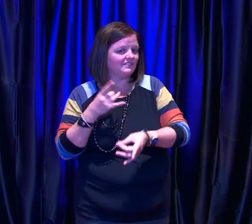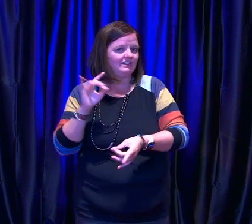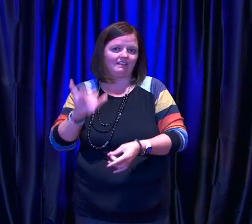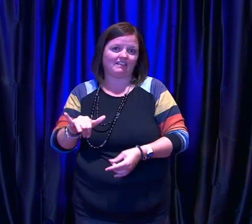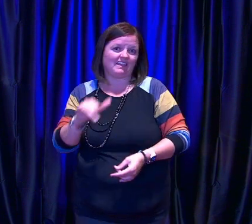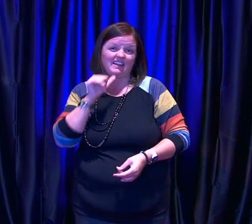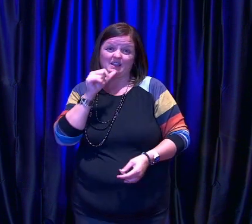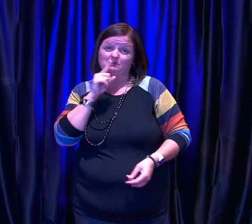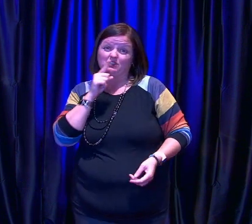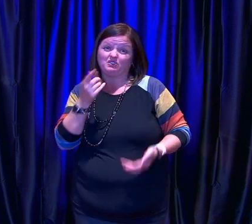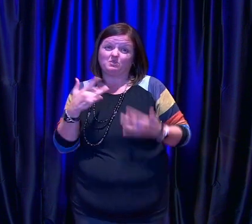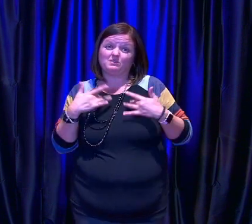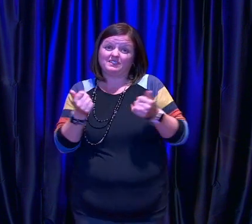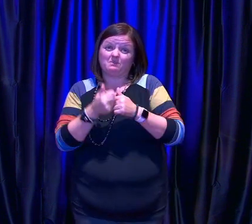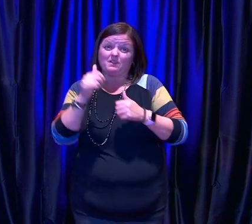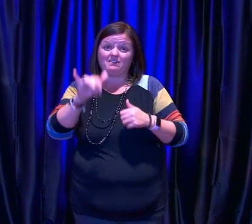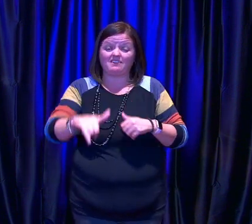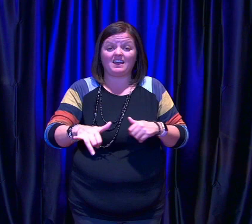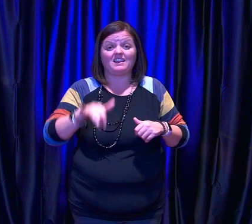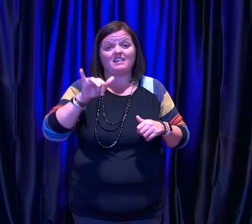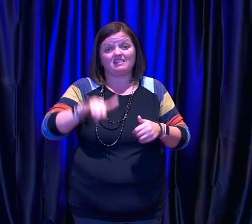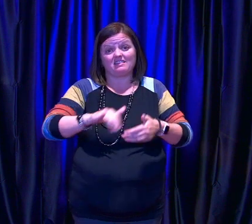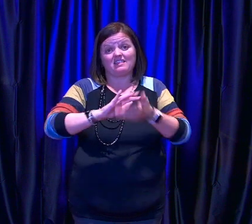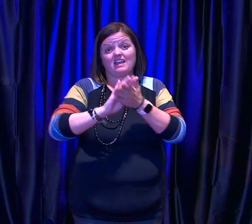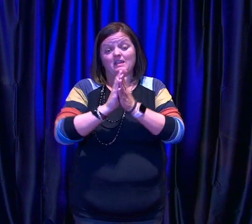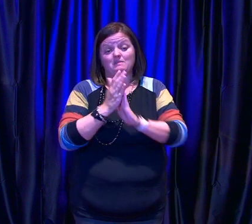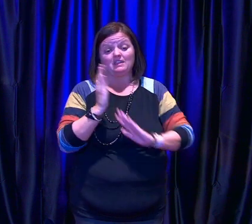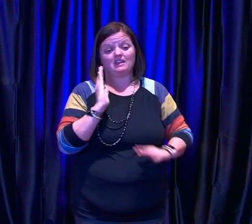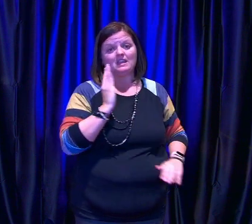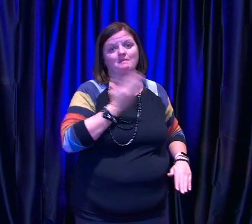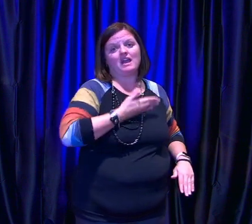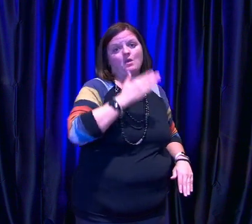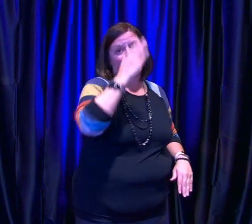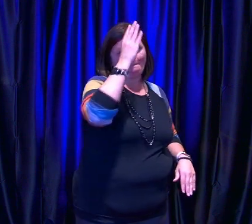what the deal was there that got to be us guys job but anyway